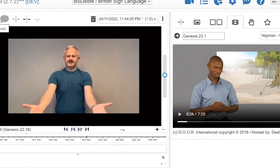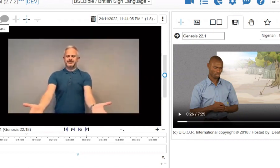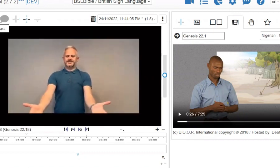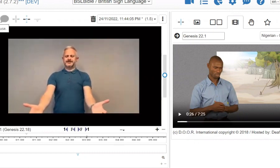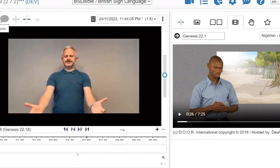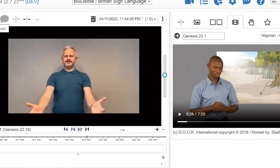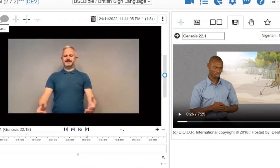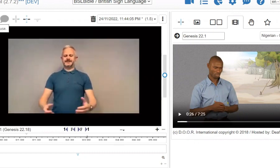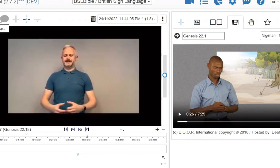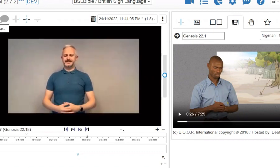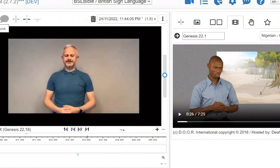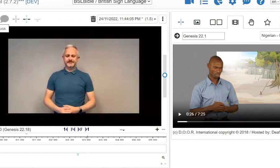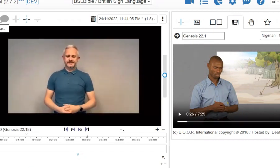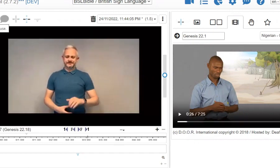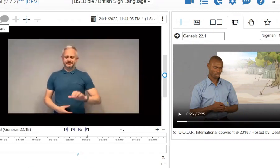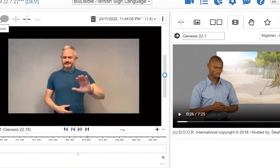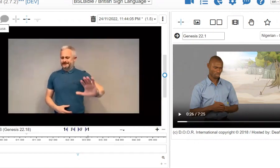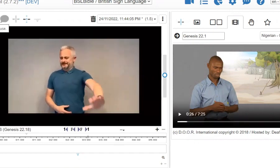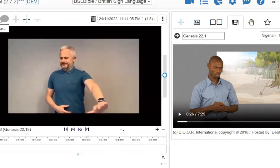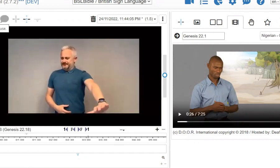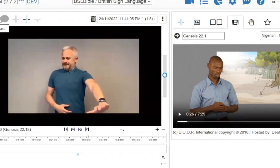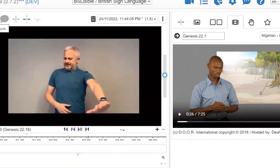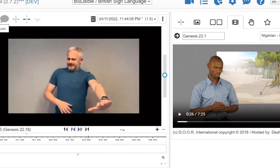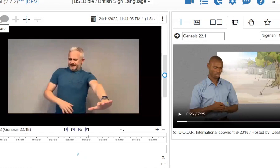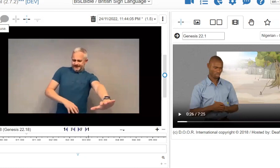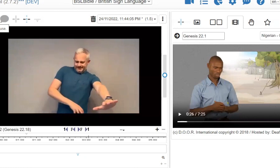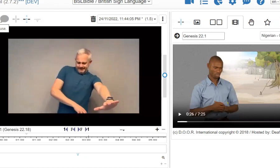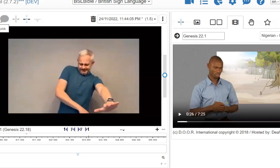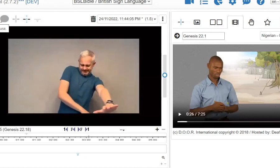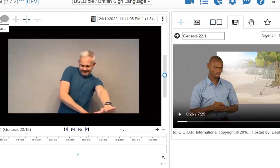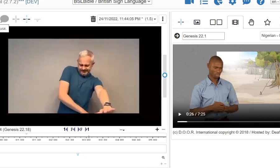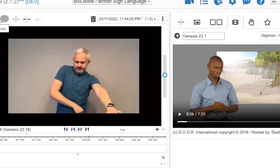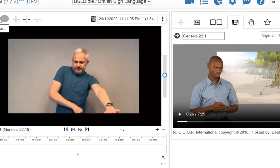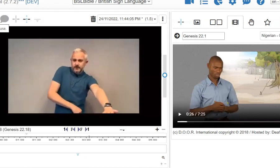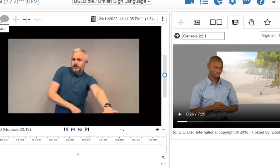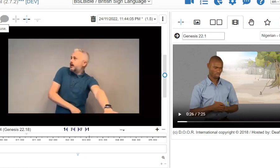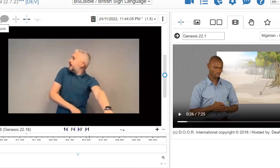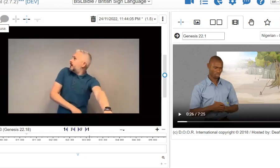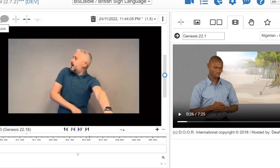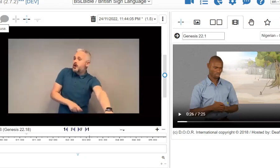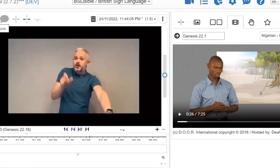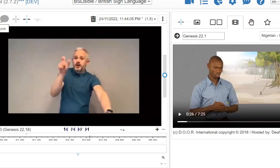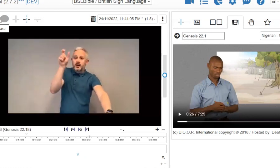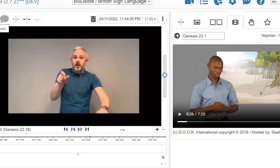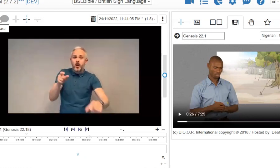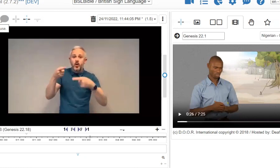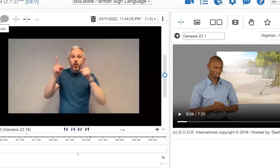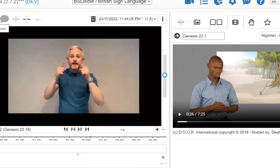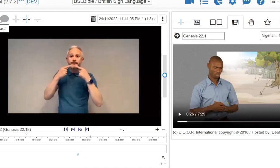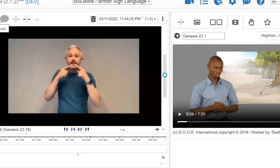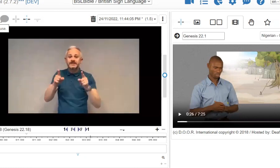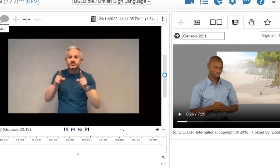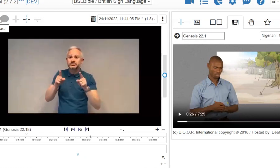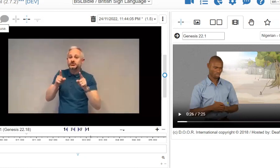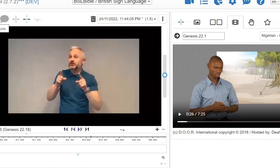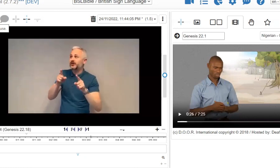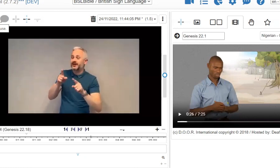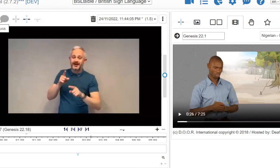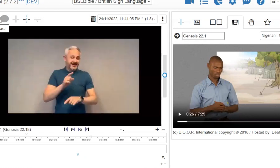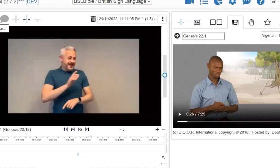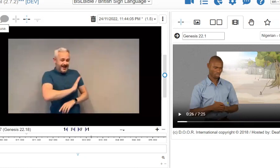putting his son on the altar, now he's drawing his knife and the messenger of the Lord